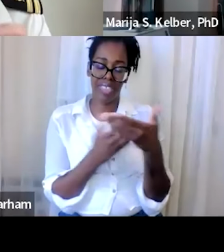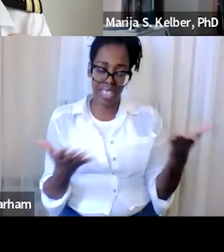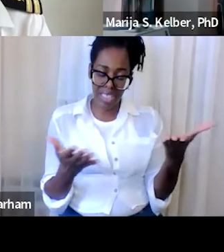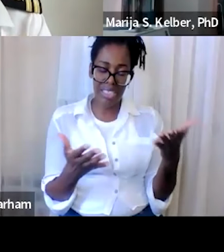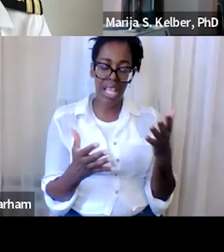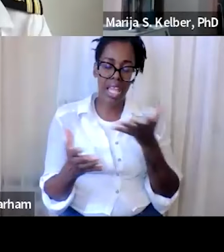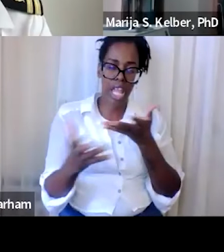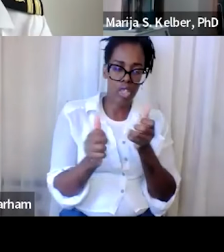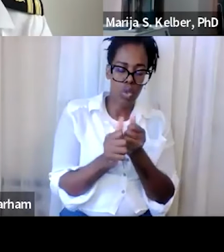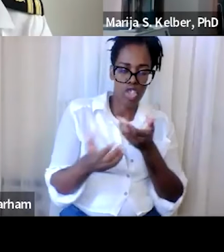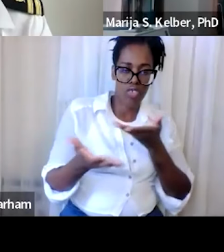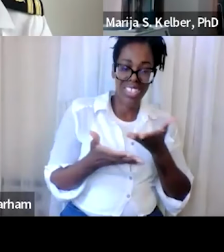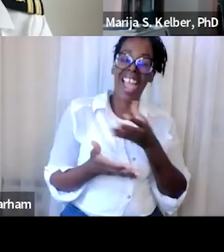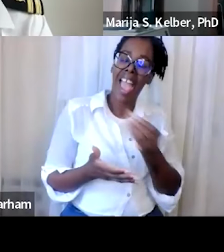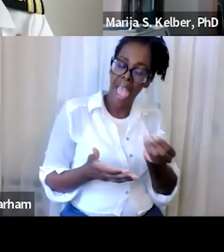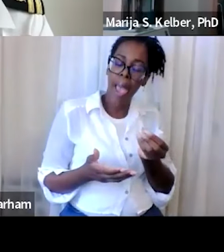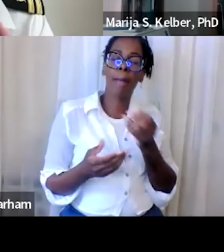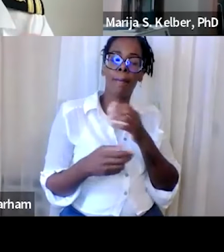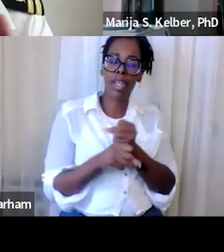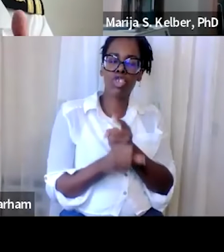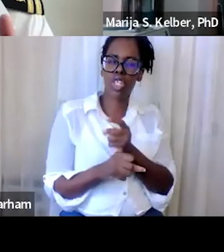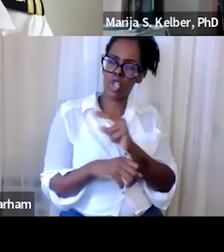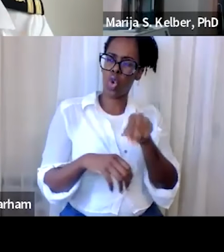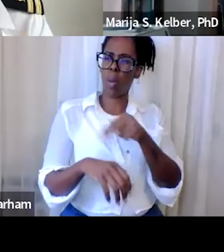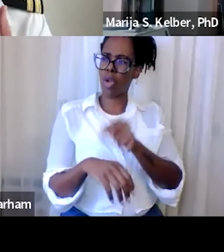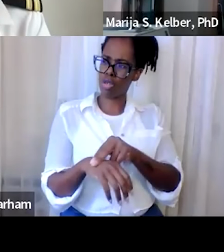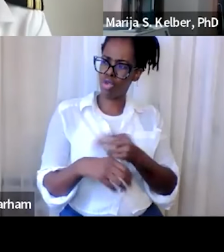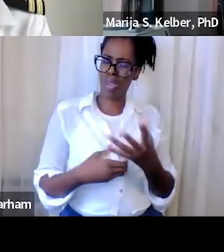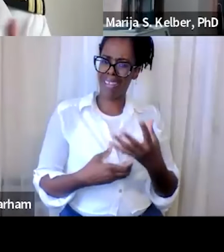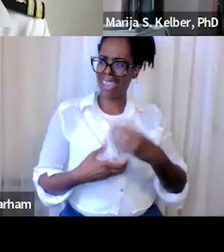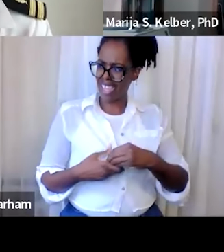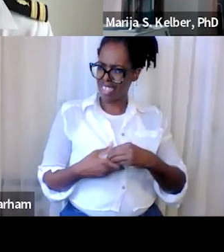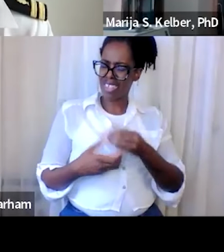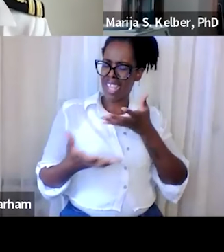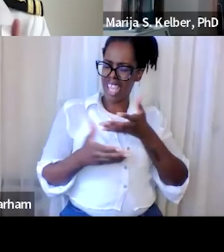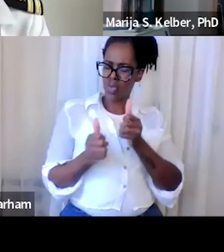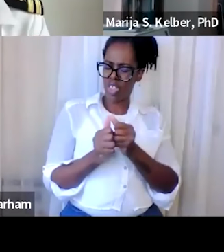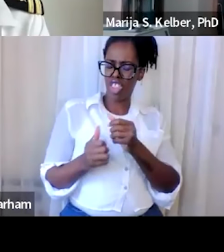and normalizing being engaged with services really does address that stigma. I can share in my own experience,